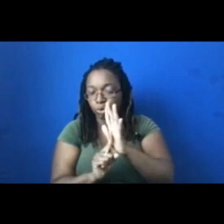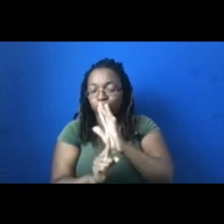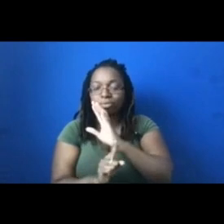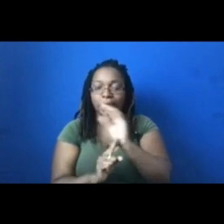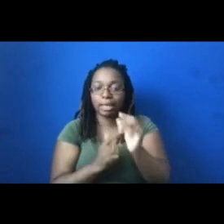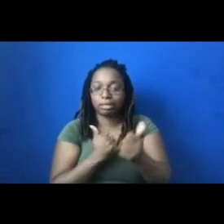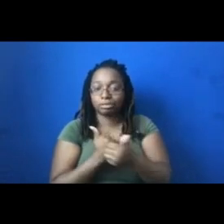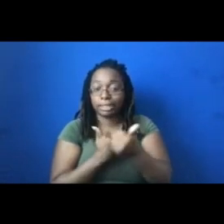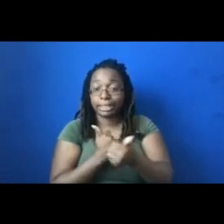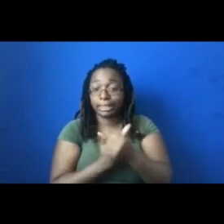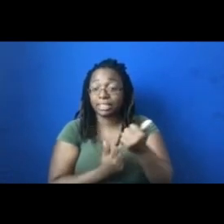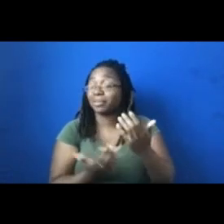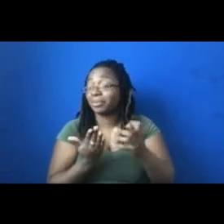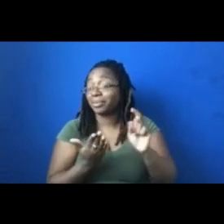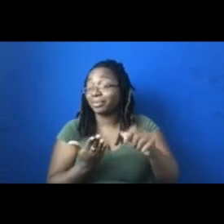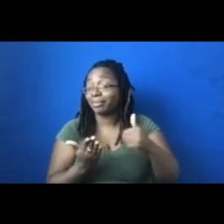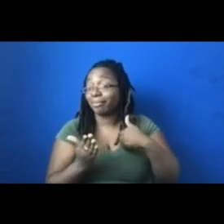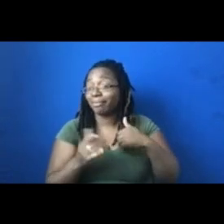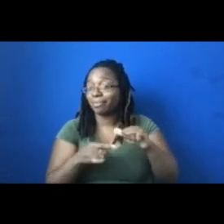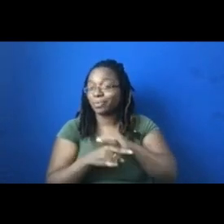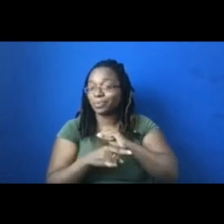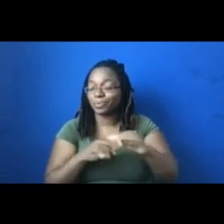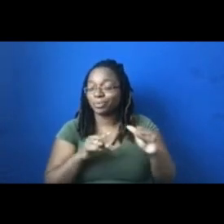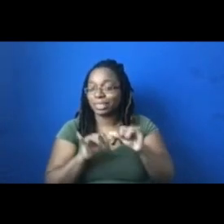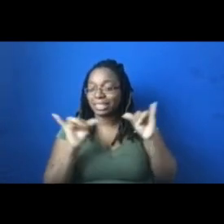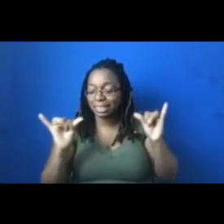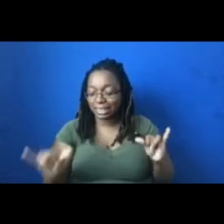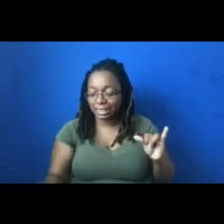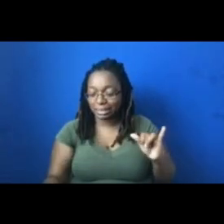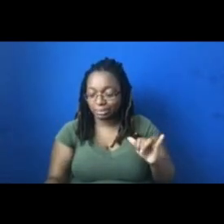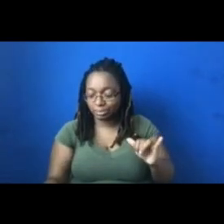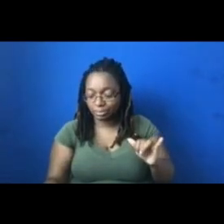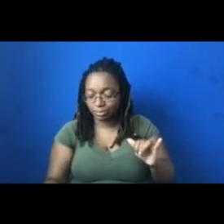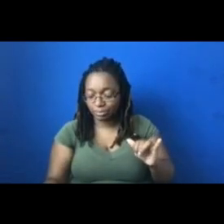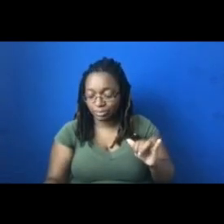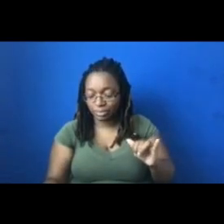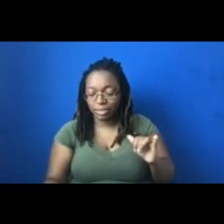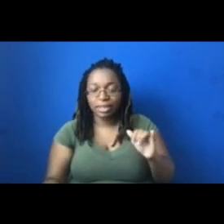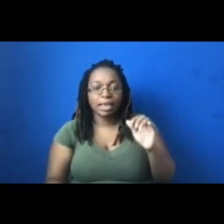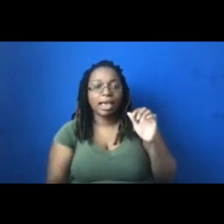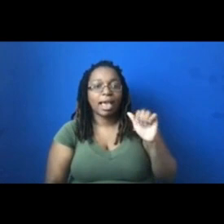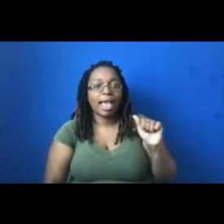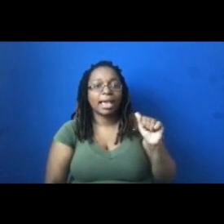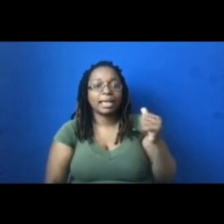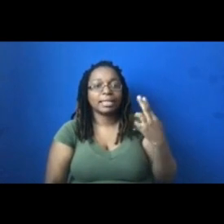that works with our colleagues at heat.gov to understand how to